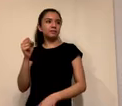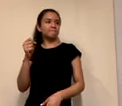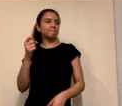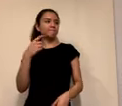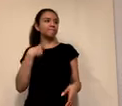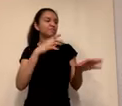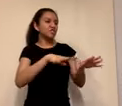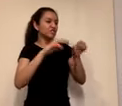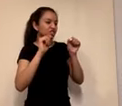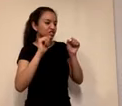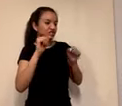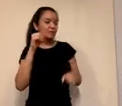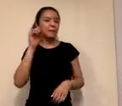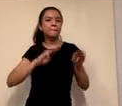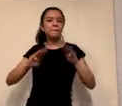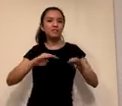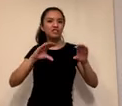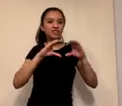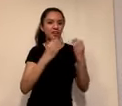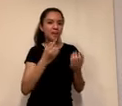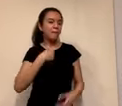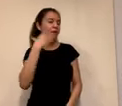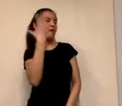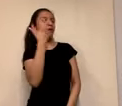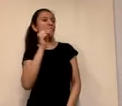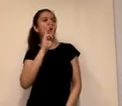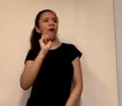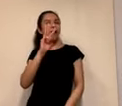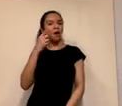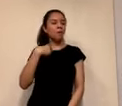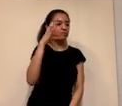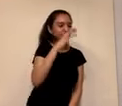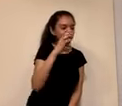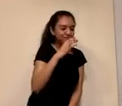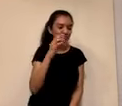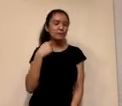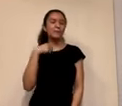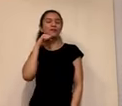disease in people. After researching, "How could I implement my love for microbiology into a career?"